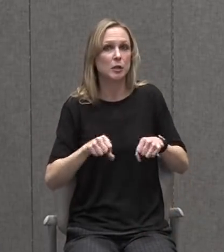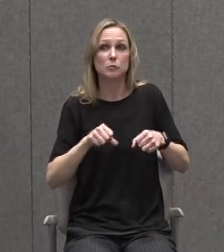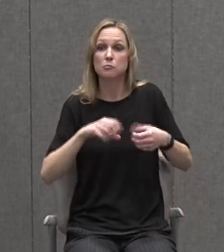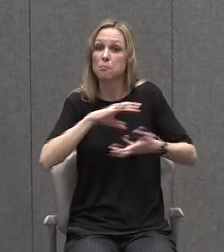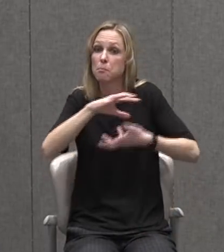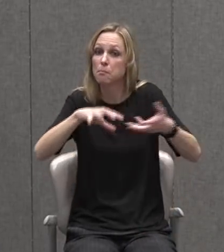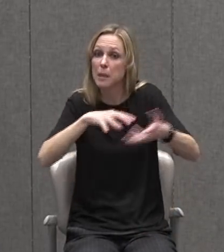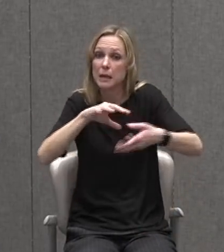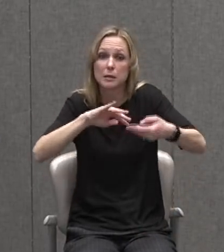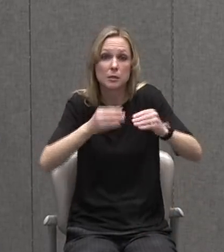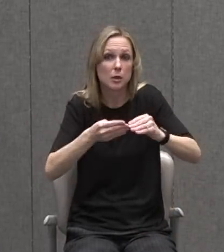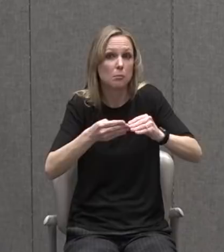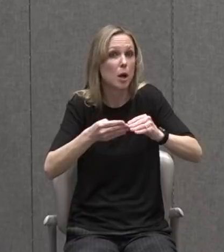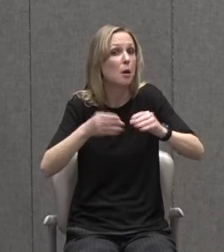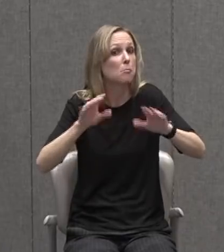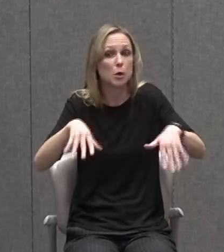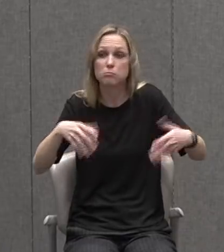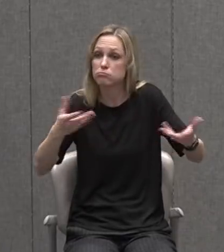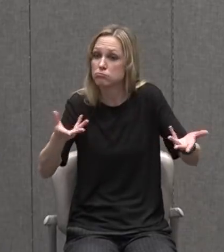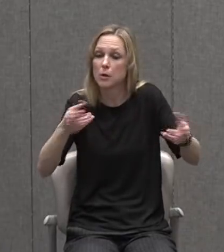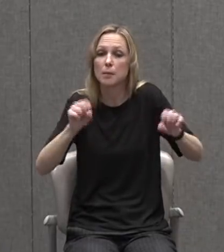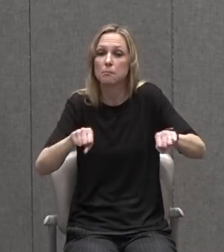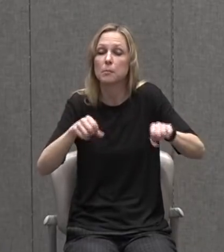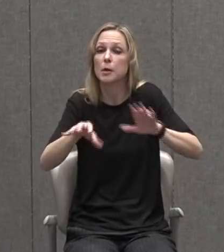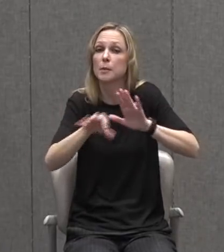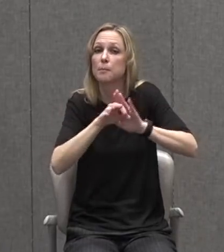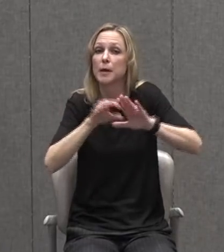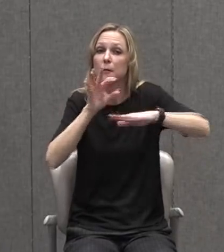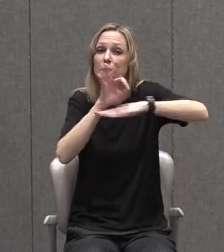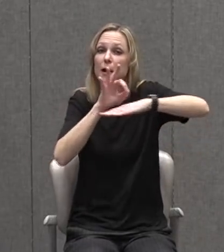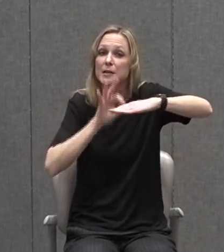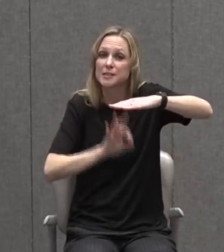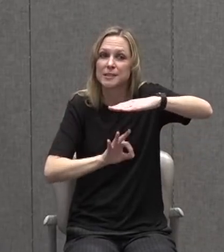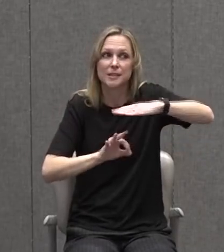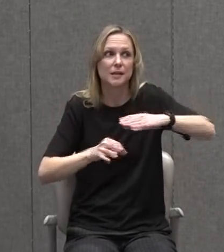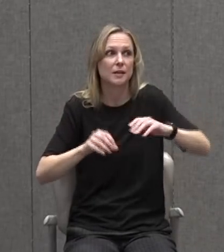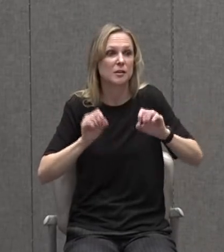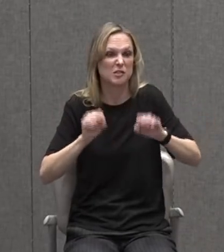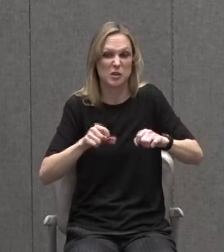or even maybe a fraction in that number. You can go as big with that number